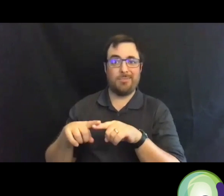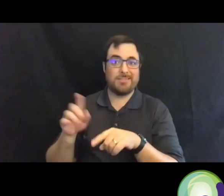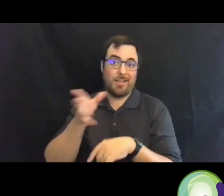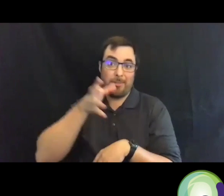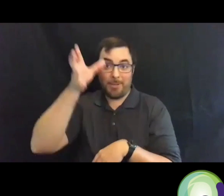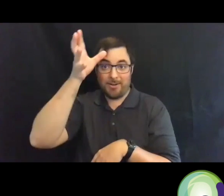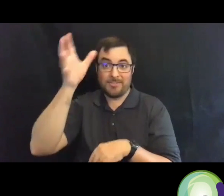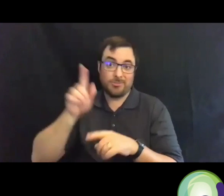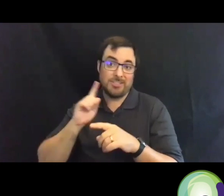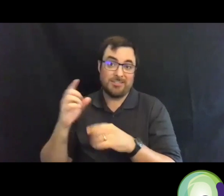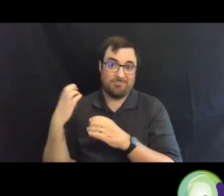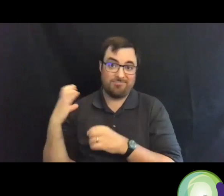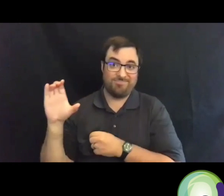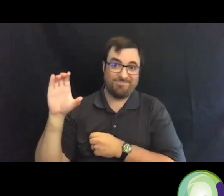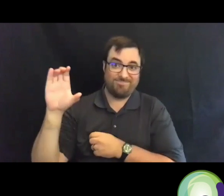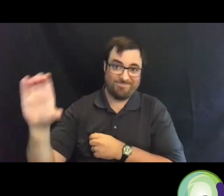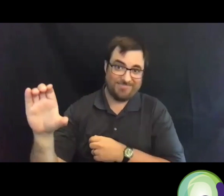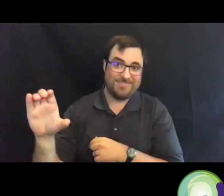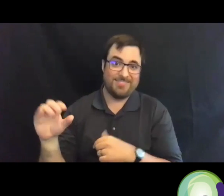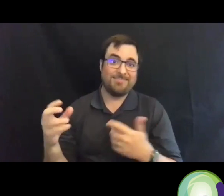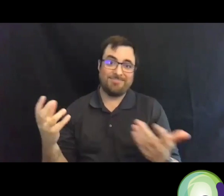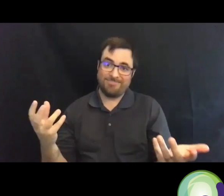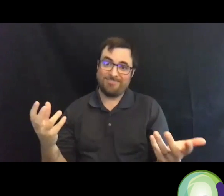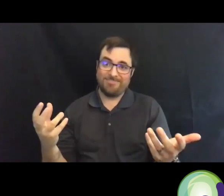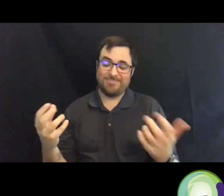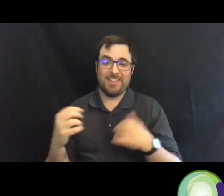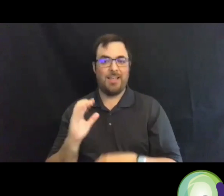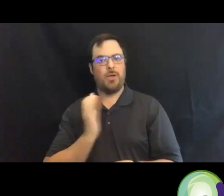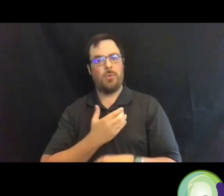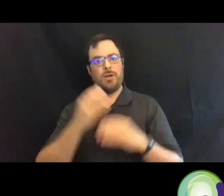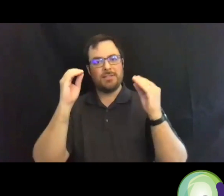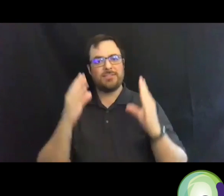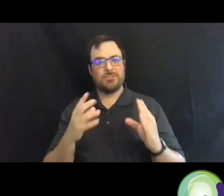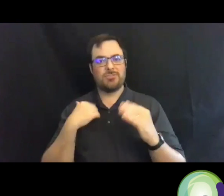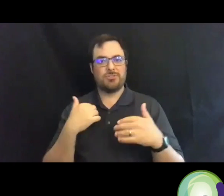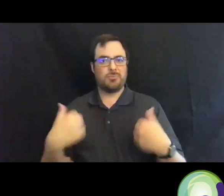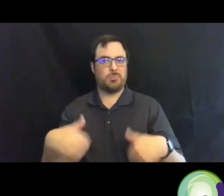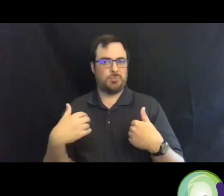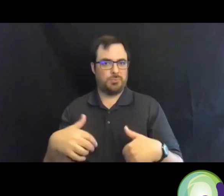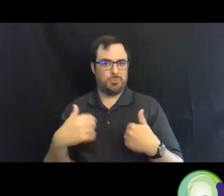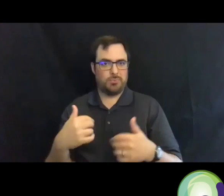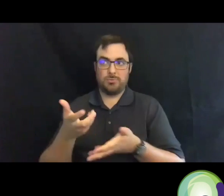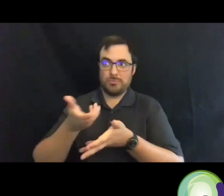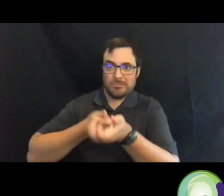I mean that's that I mean...I think some of our teachers had trouble just getting some of the parents to show up